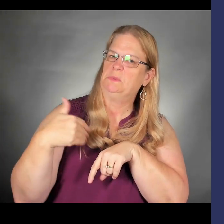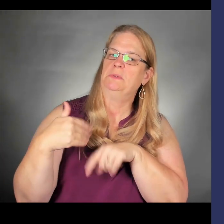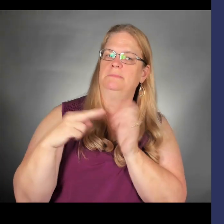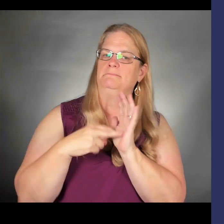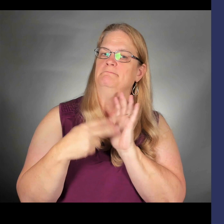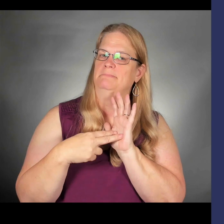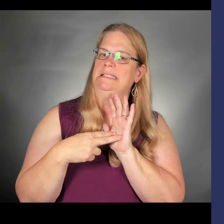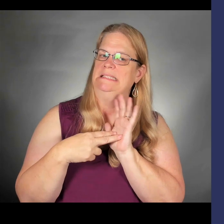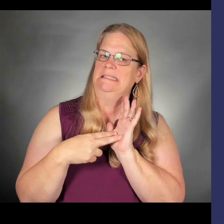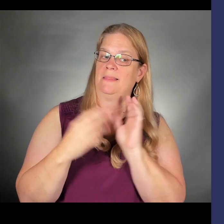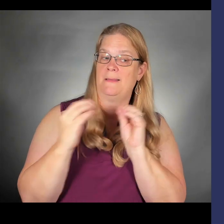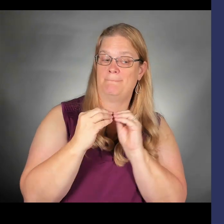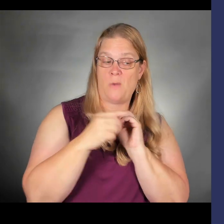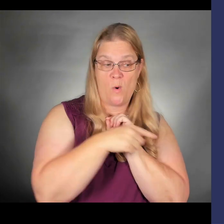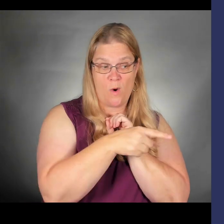Five times is significant.